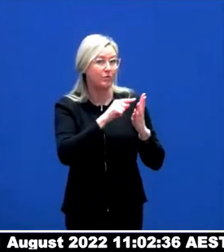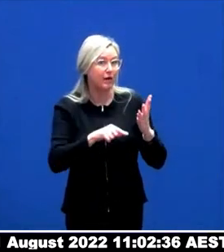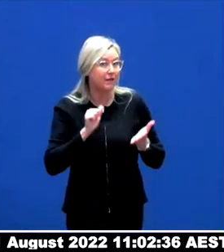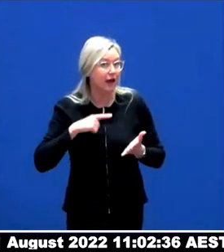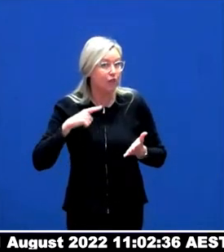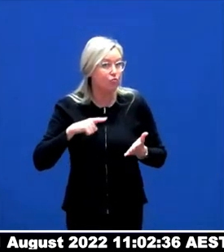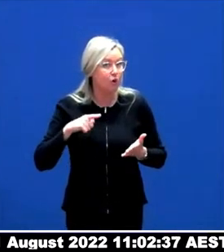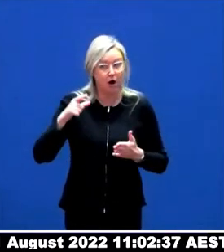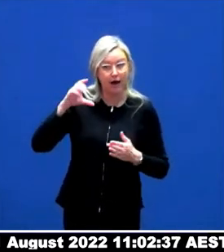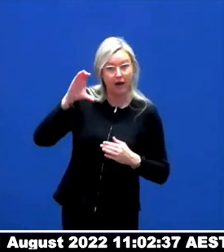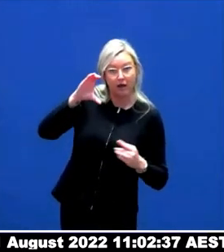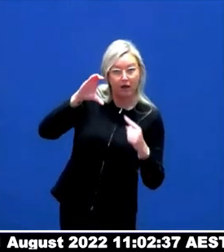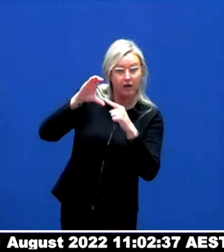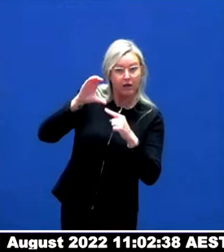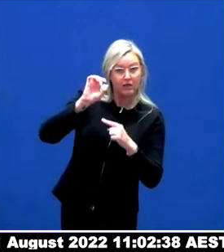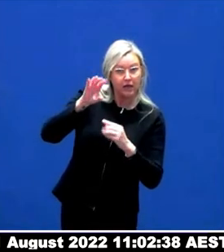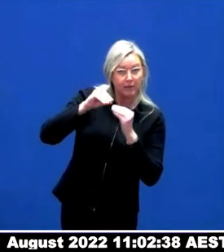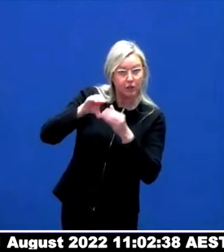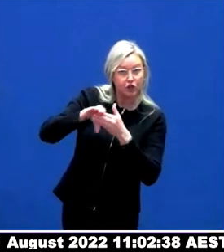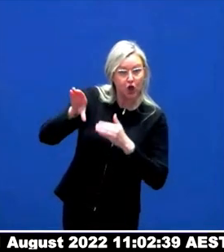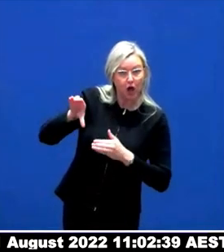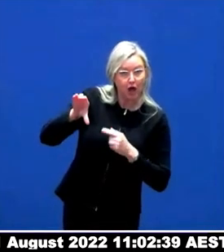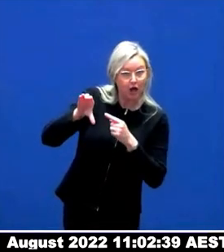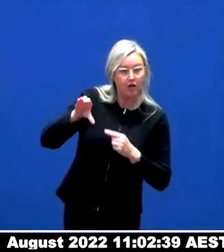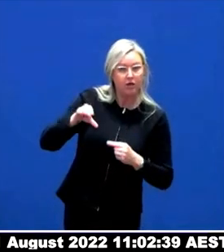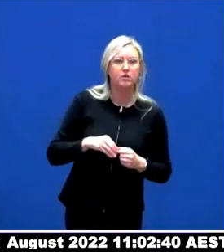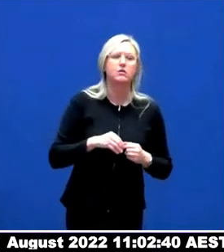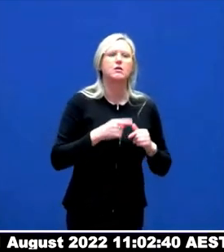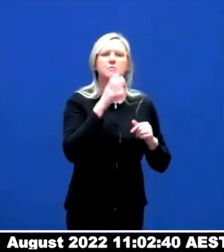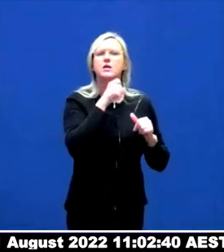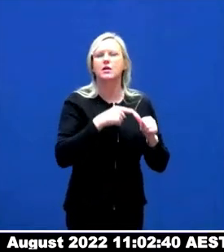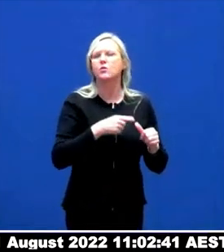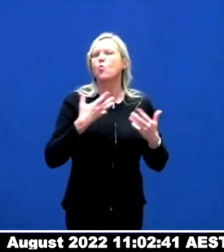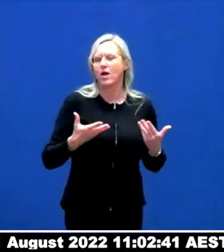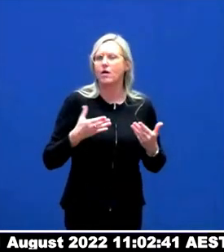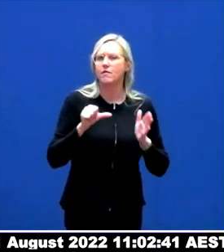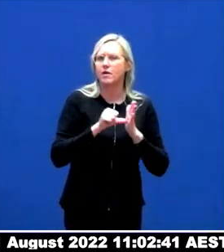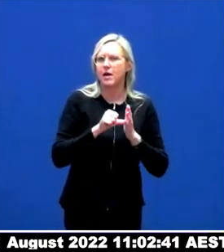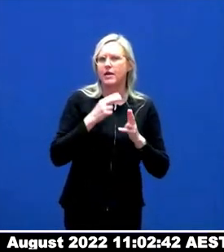Well, the objective of the fund is to increase the overall supply of social and affordable housing.